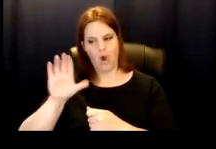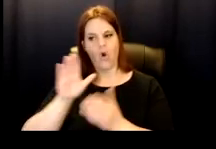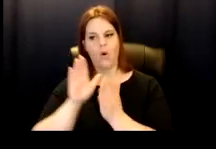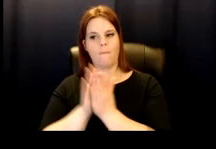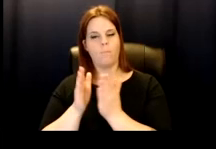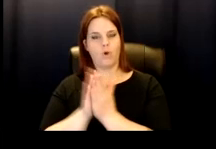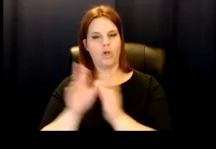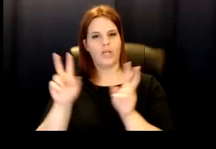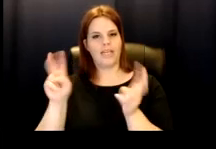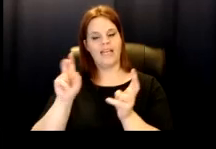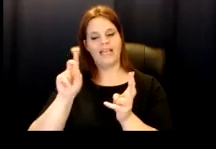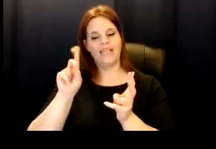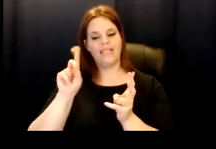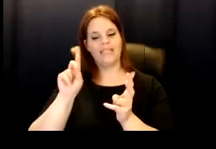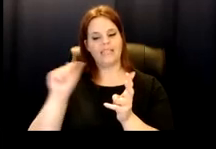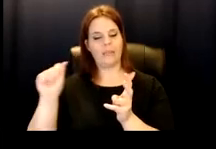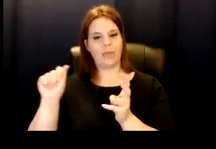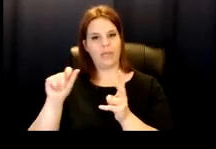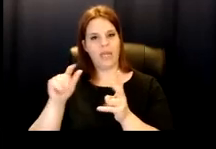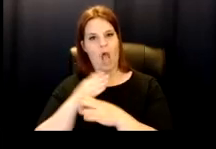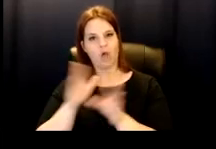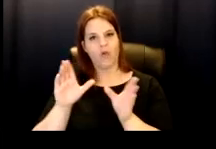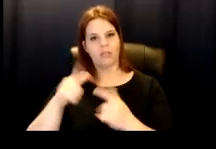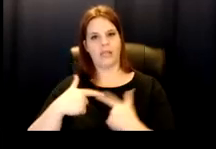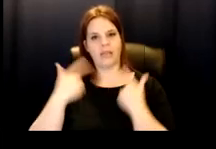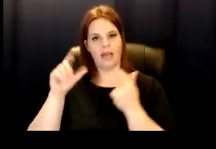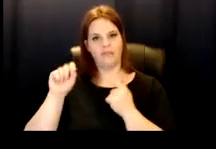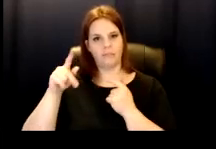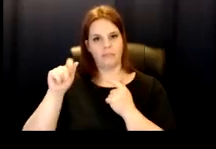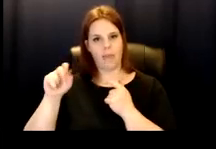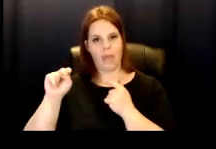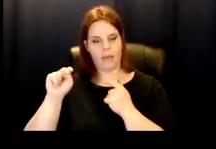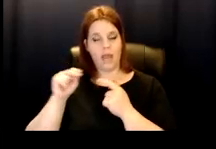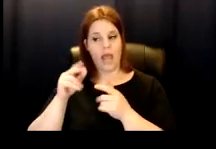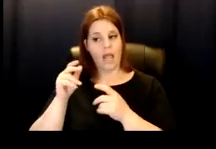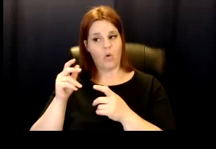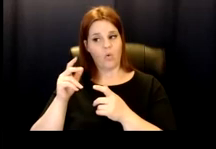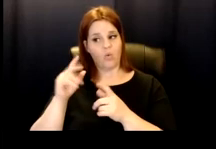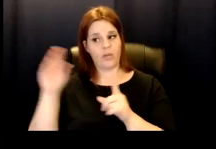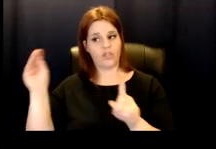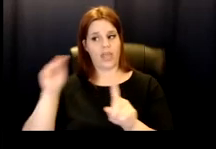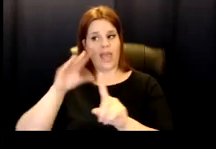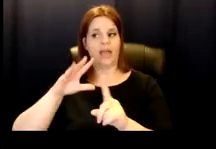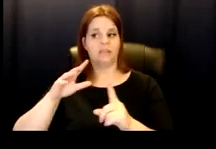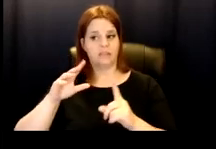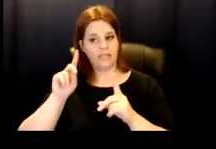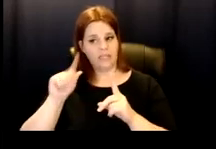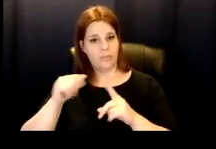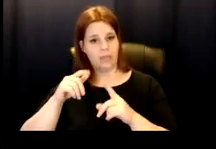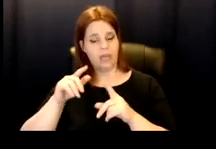the life span: Caste disability in the broad context of diversity and culture that, you